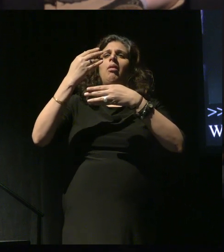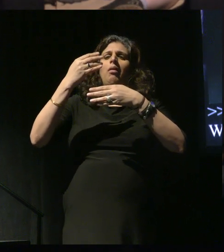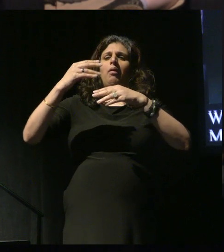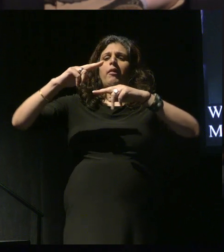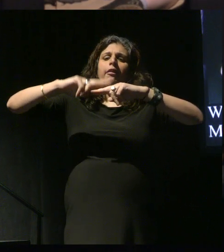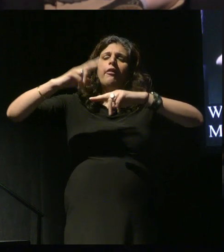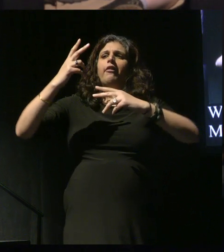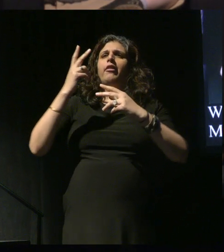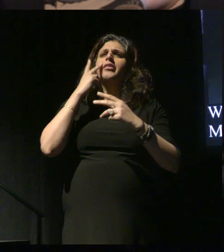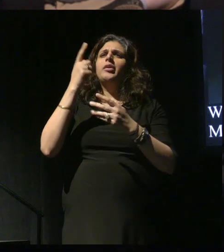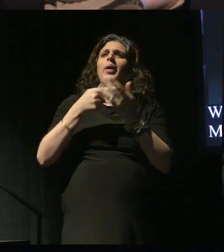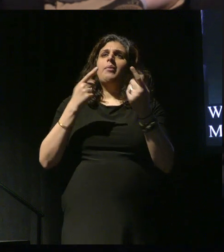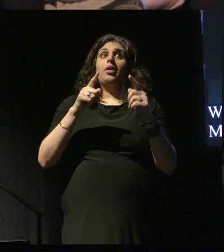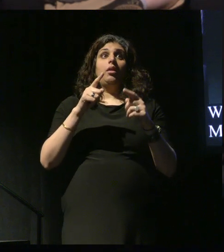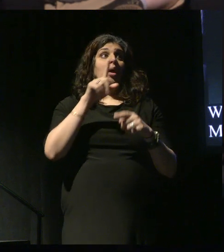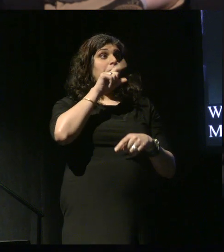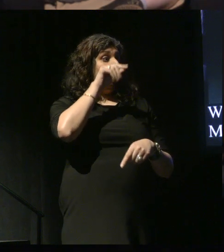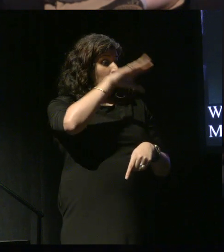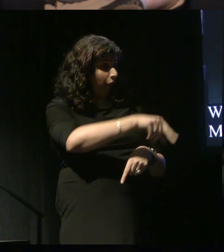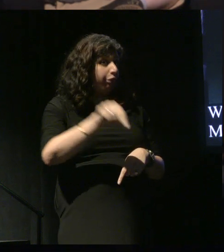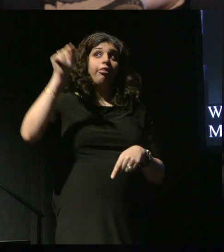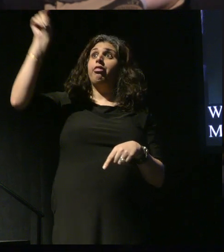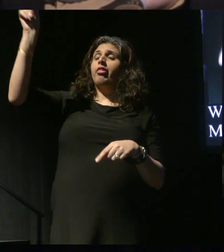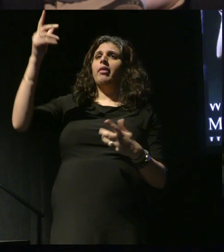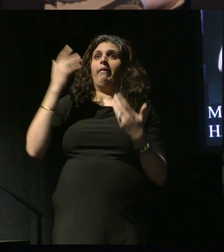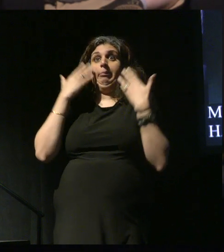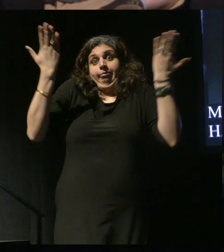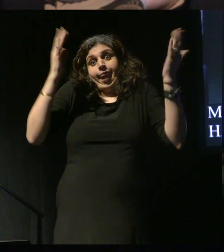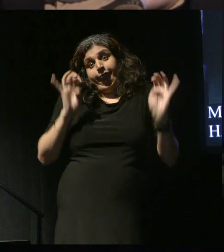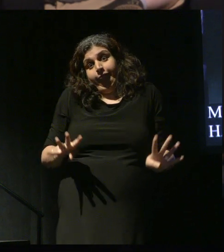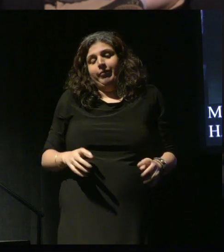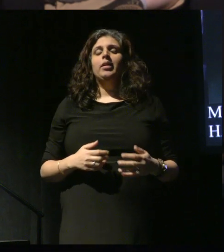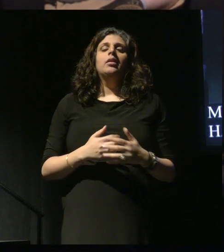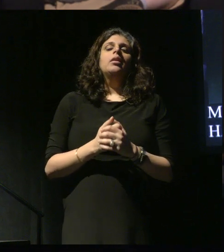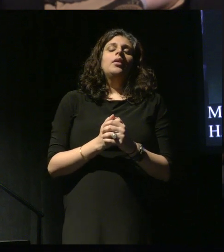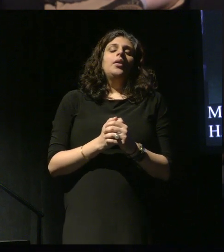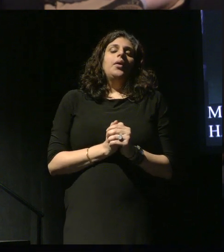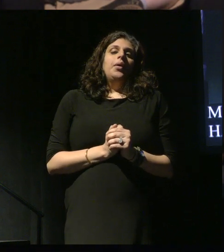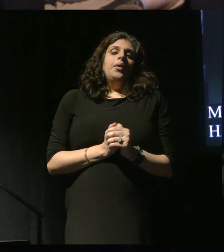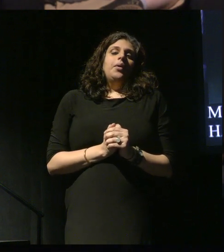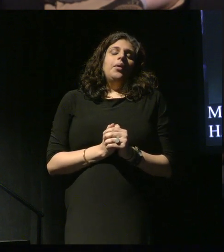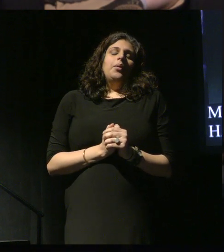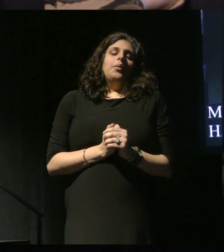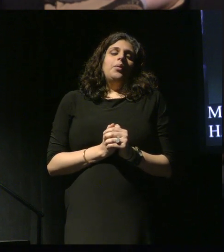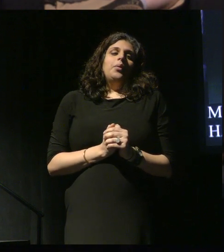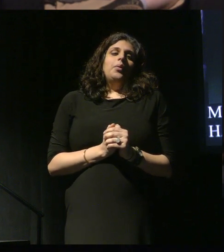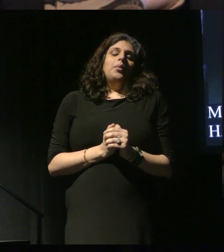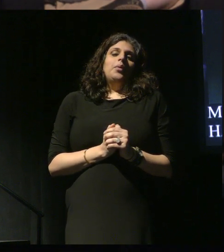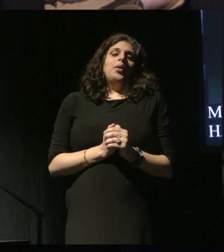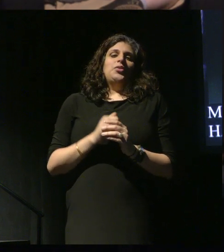You know, like, will a bird take it away? I don't know. And I mean, this is the witchy part, right?